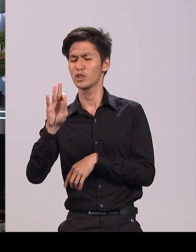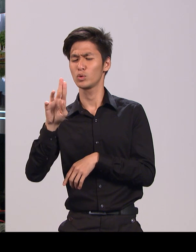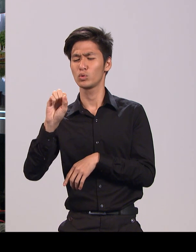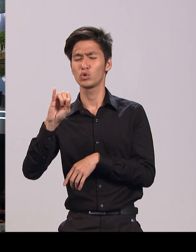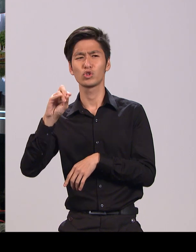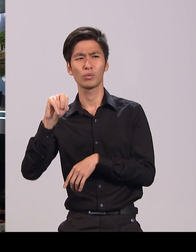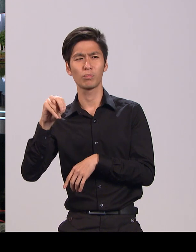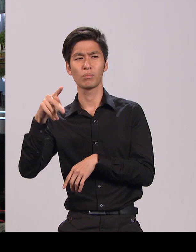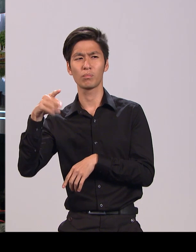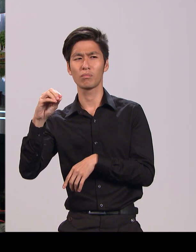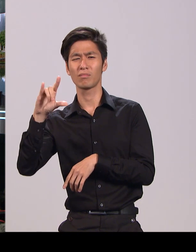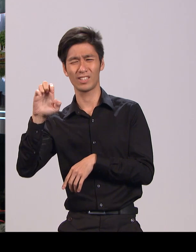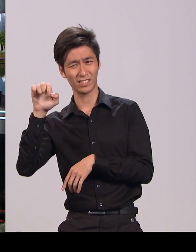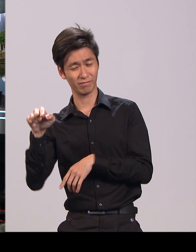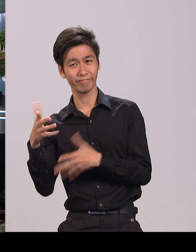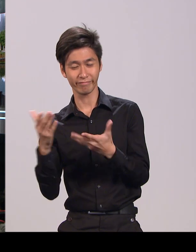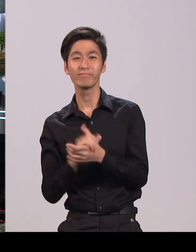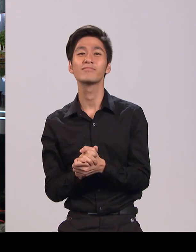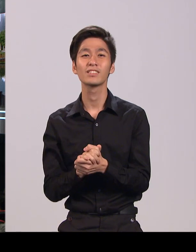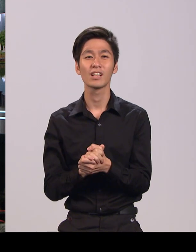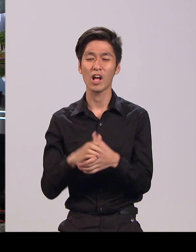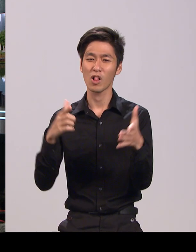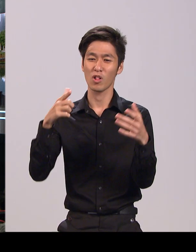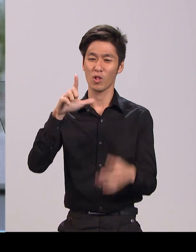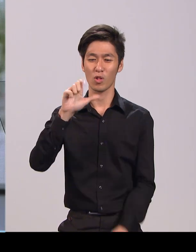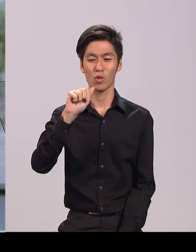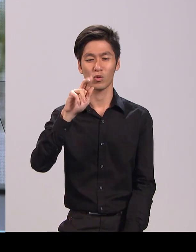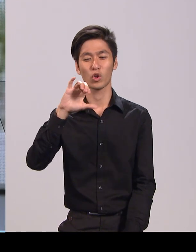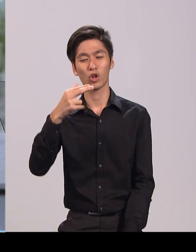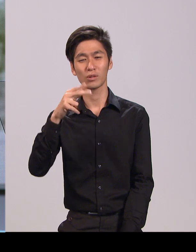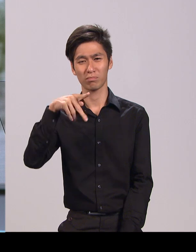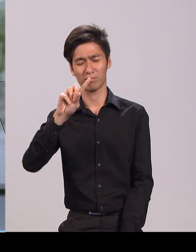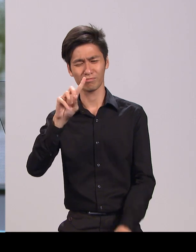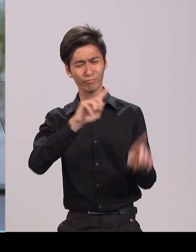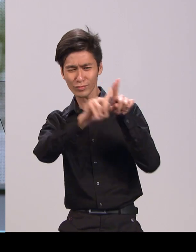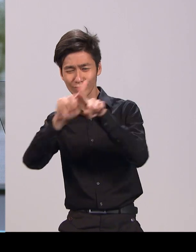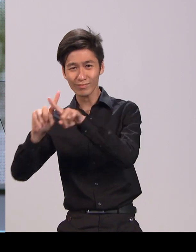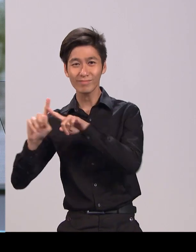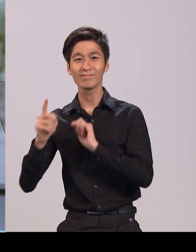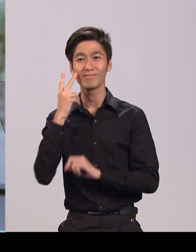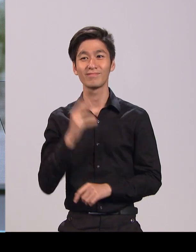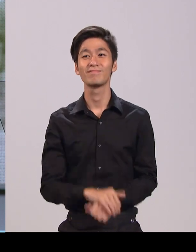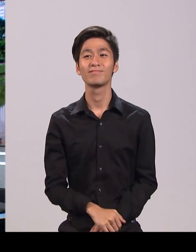And the Launchpad – humming with energy and innovation. We built a city in a garden.